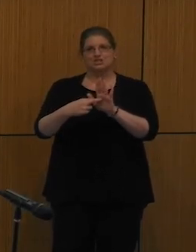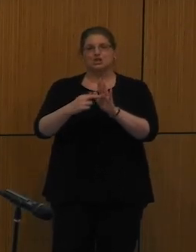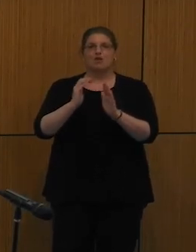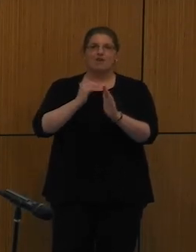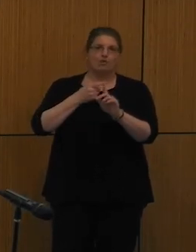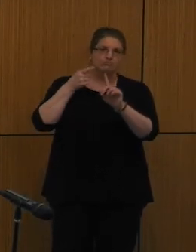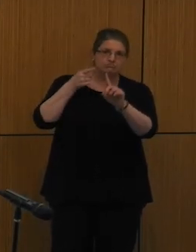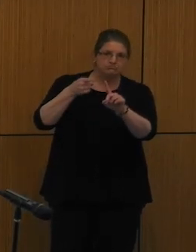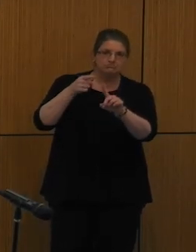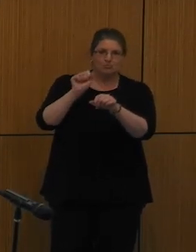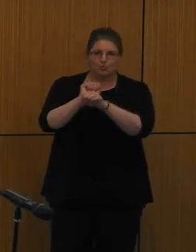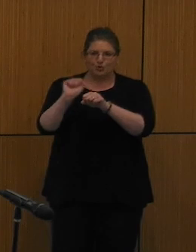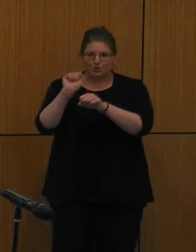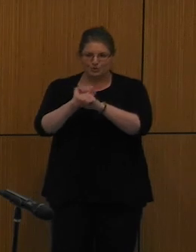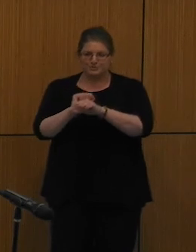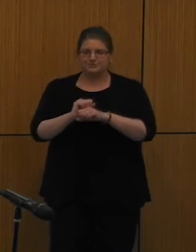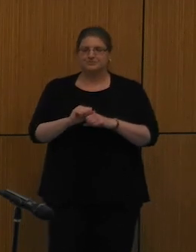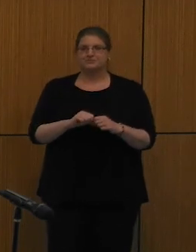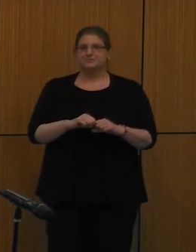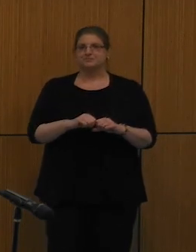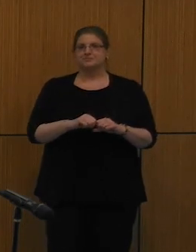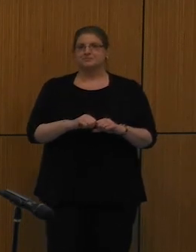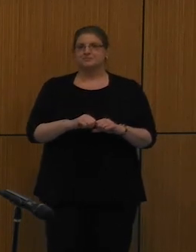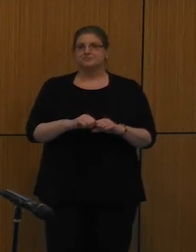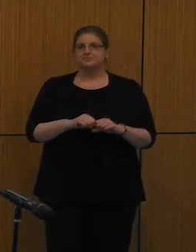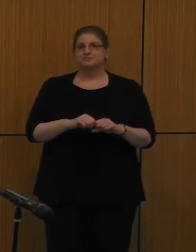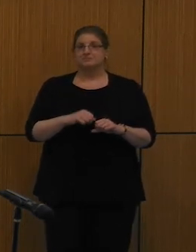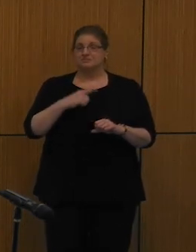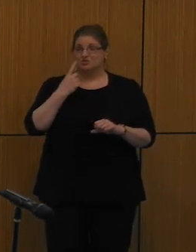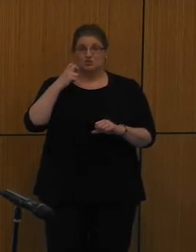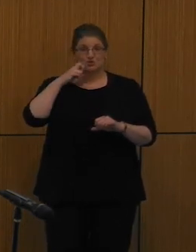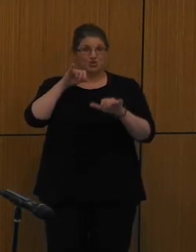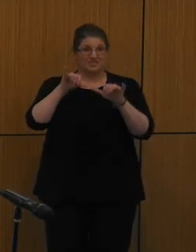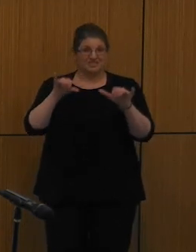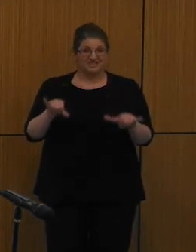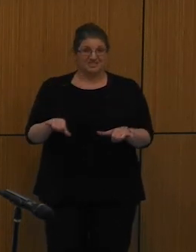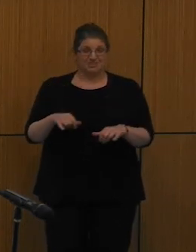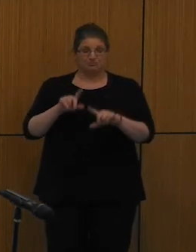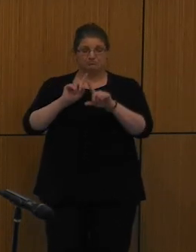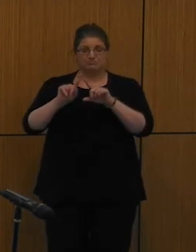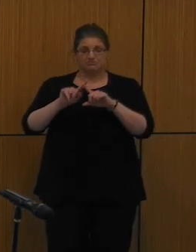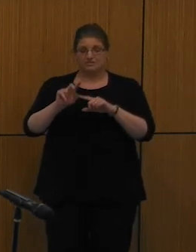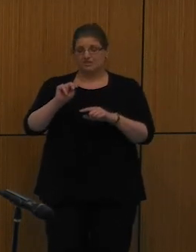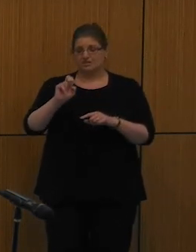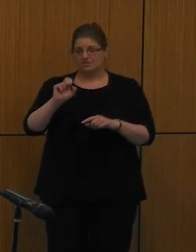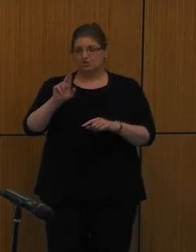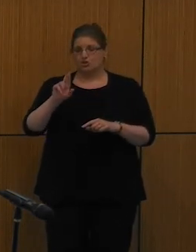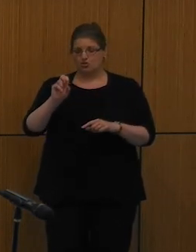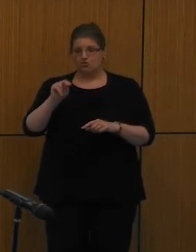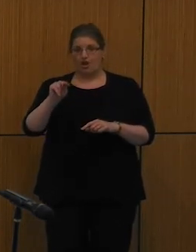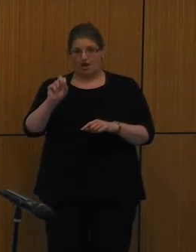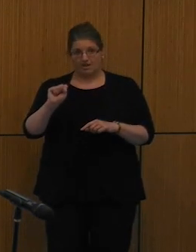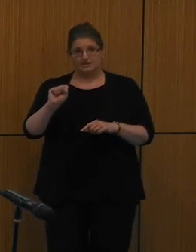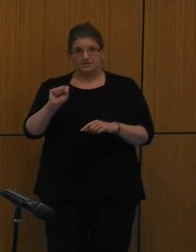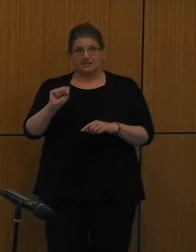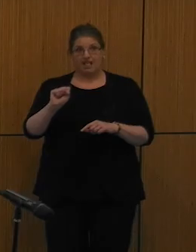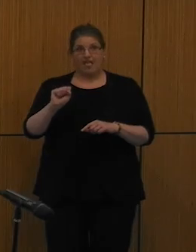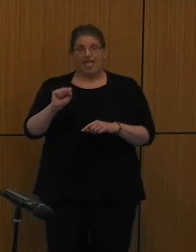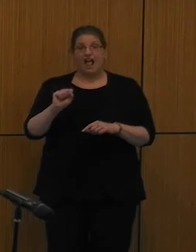So I told you guys that the nervous system is made out of neurons, and this is a cross-section through the vagus nerve. So this is a cartoon.